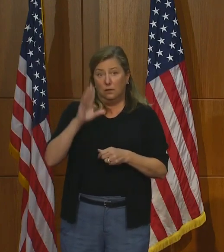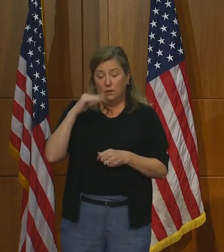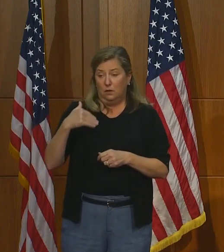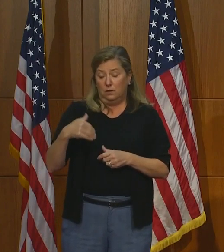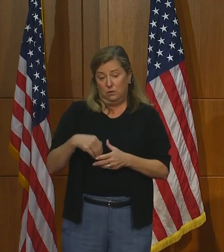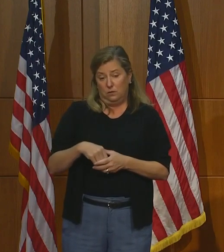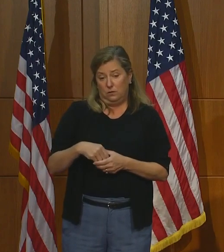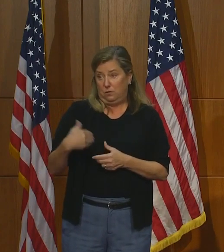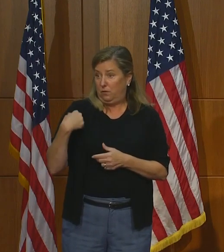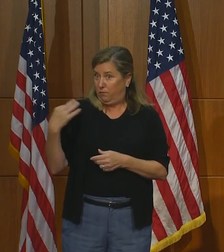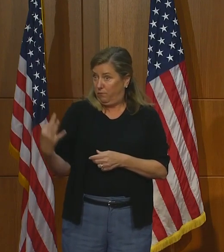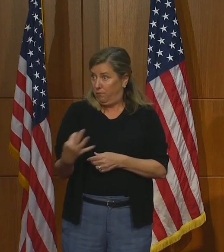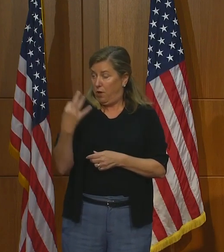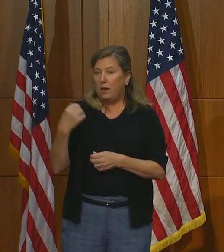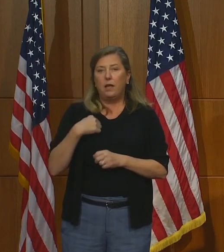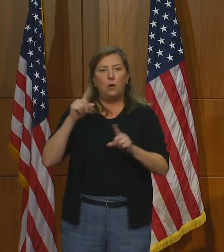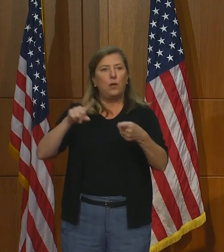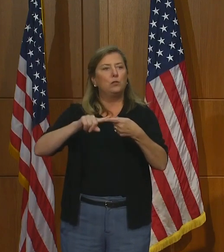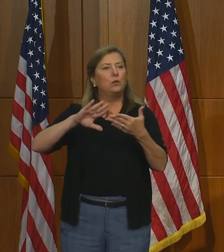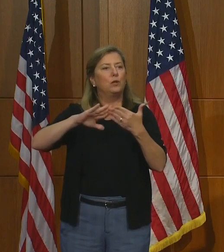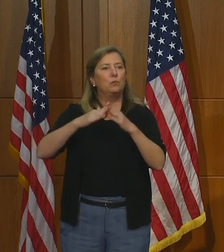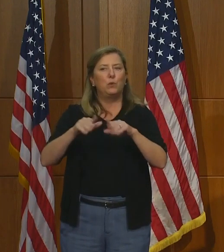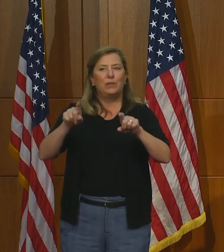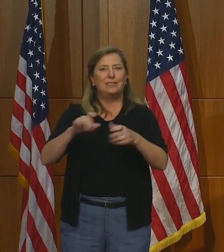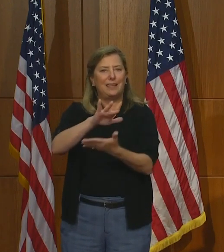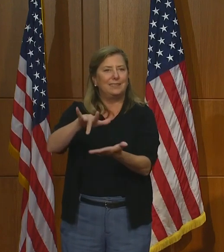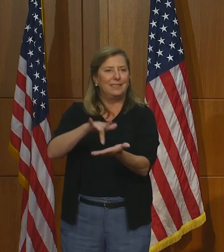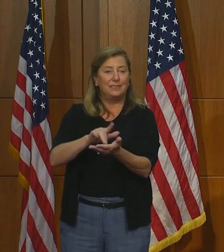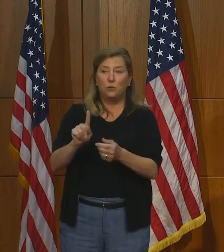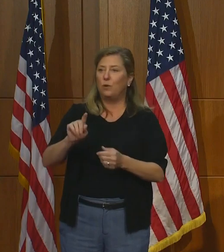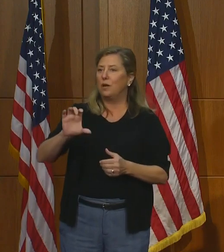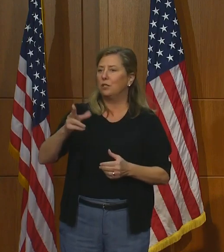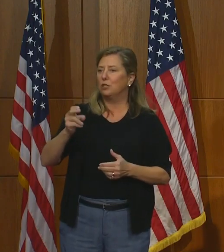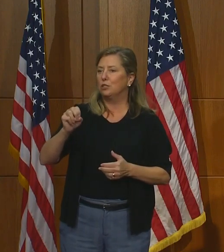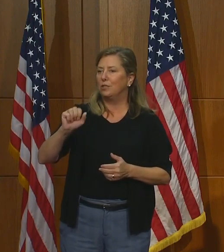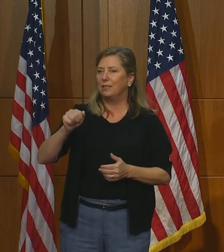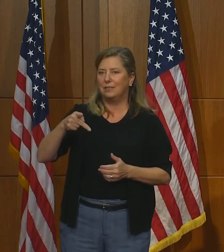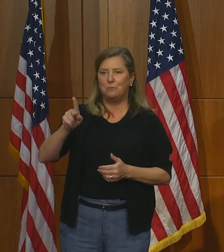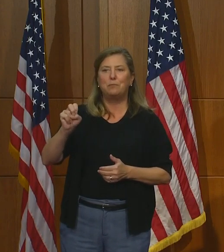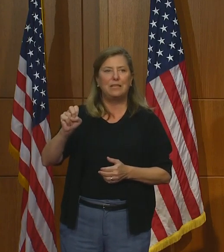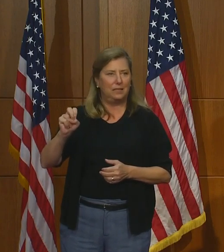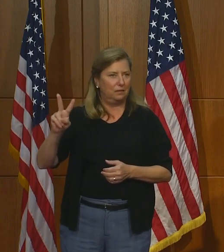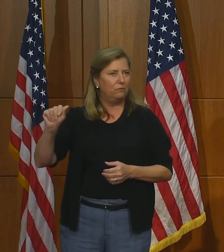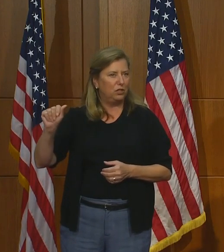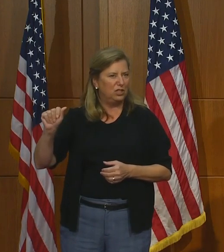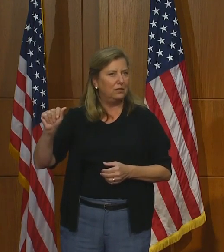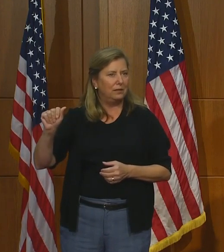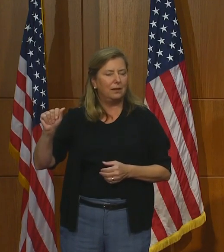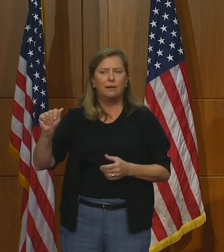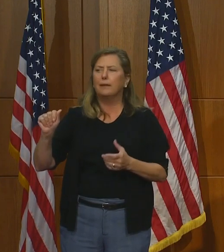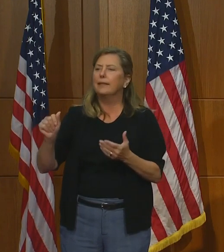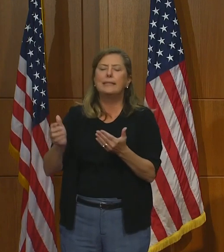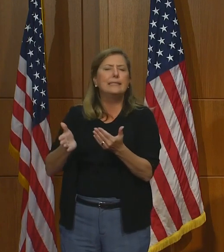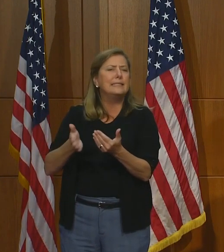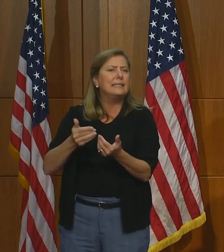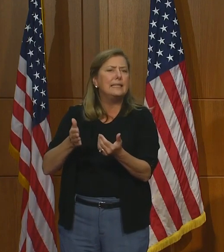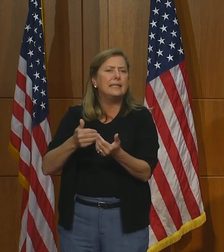WITH THAT TESTING NOT- AS YOU KNOW HOW ON FRIDAY- I WASN'T